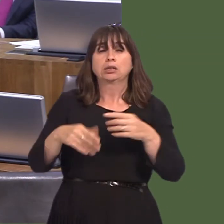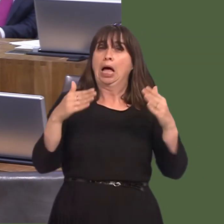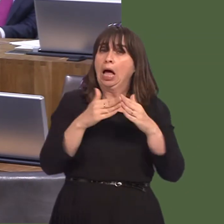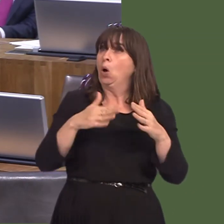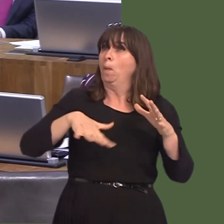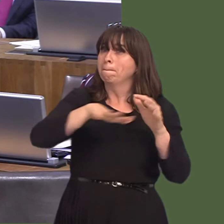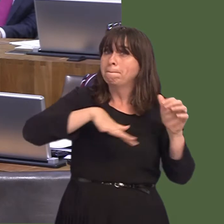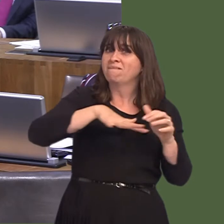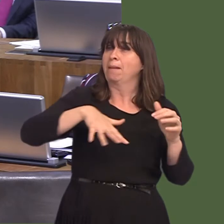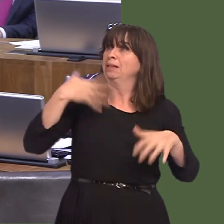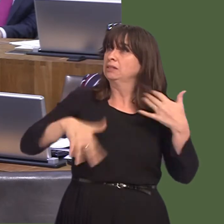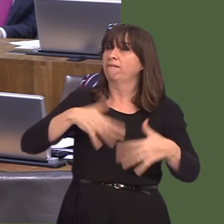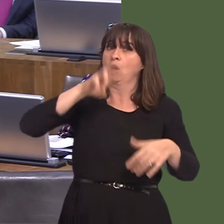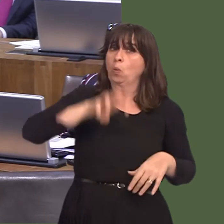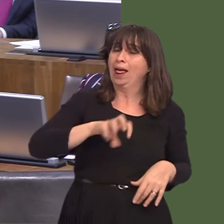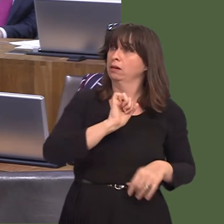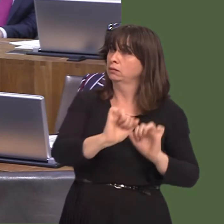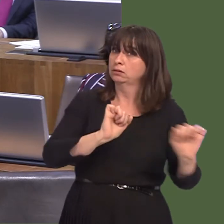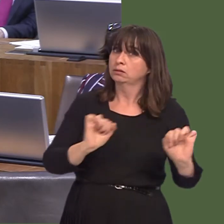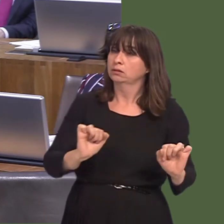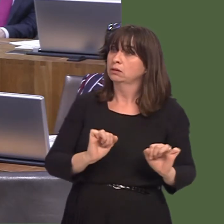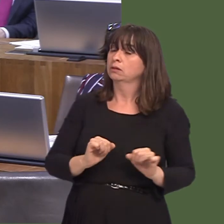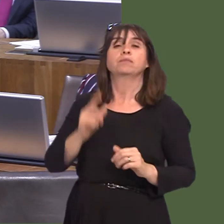All I'm concerned about is, if we look at the Equality and Human Rights Commission's